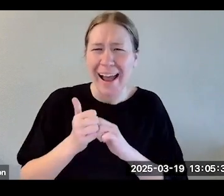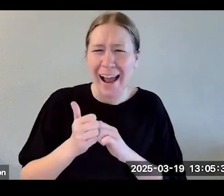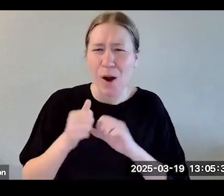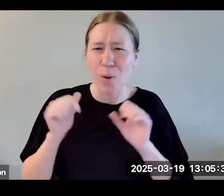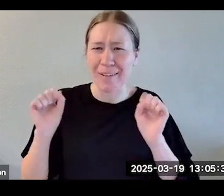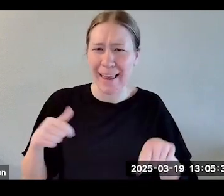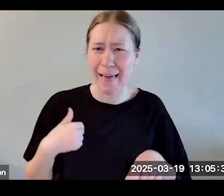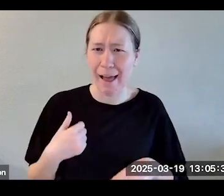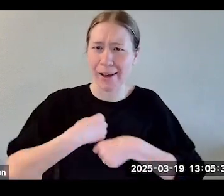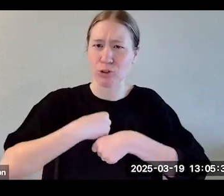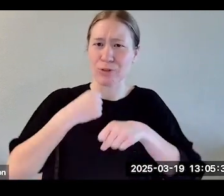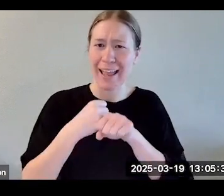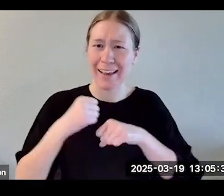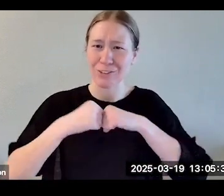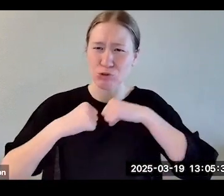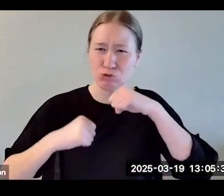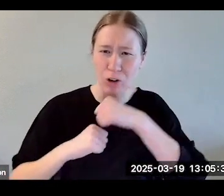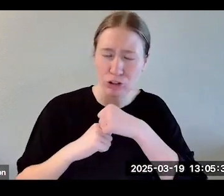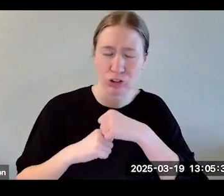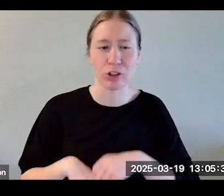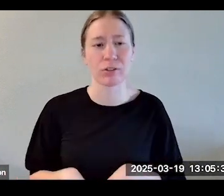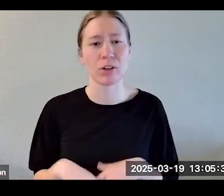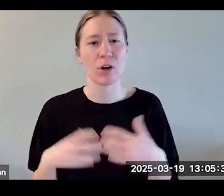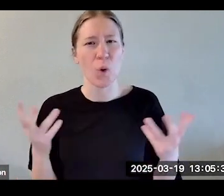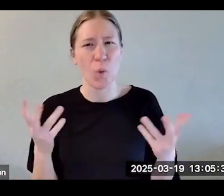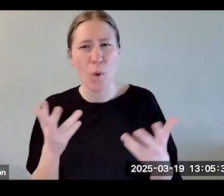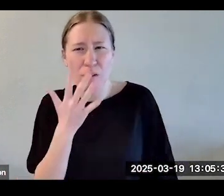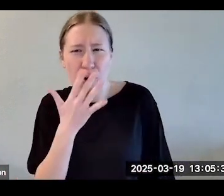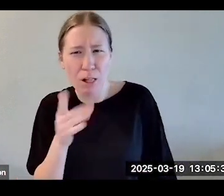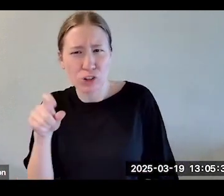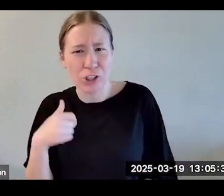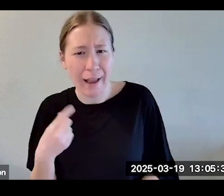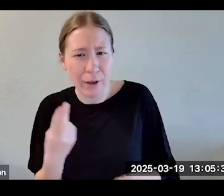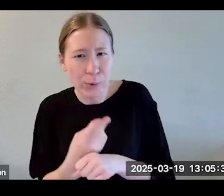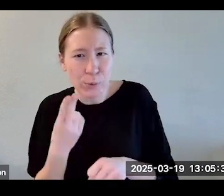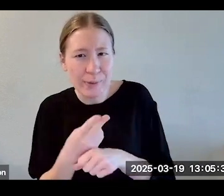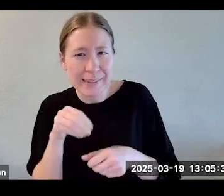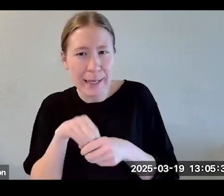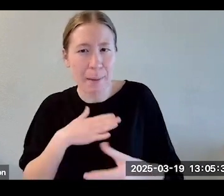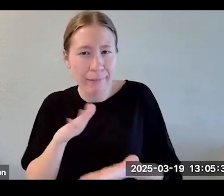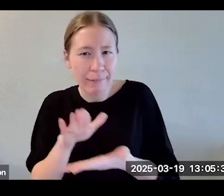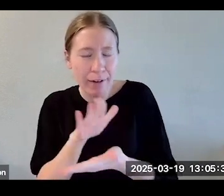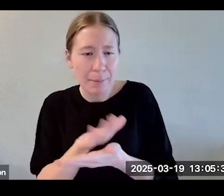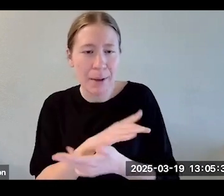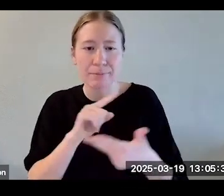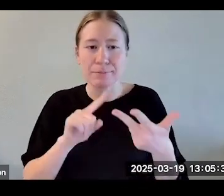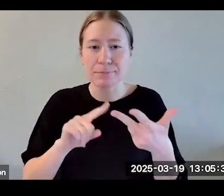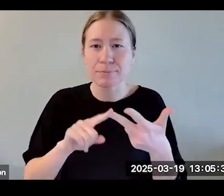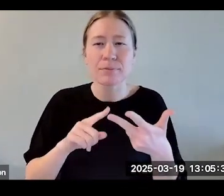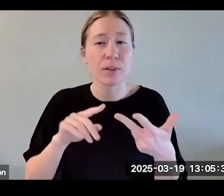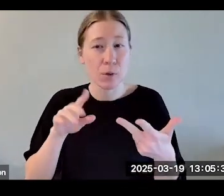Which colors will I use in my document? Will I use images? If so, how will I describe those?